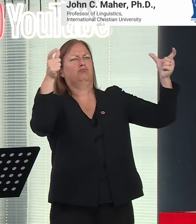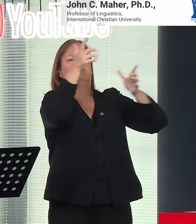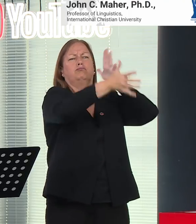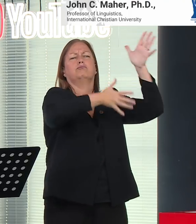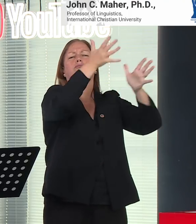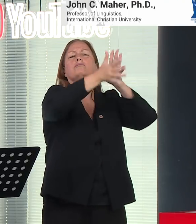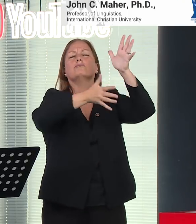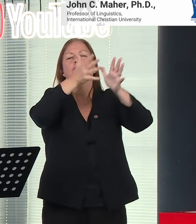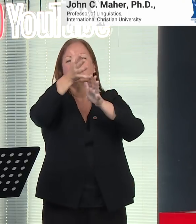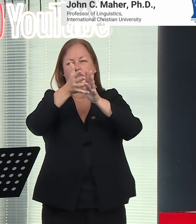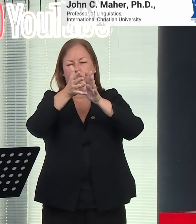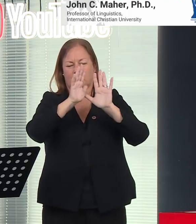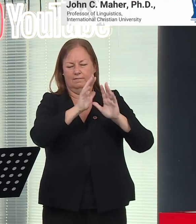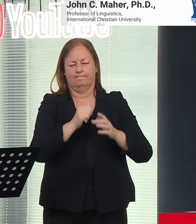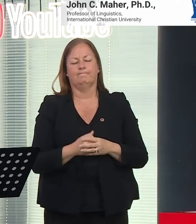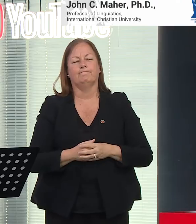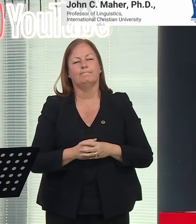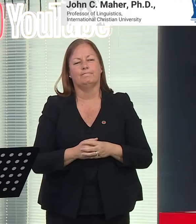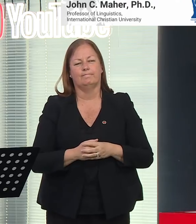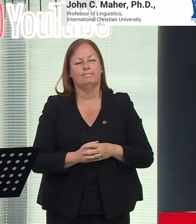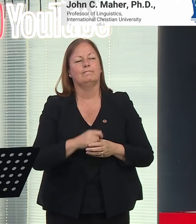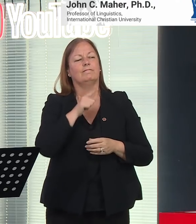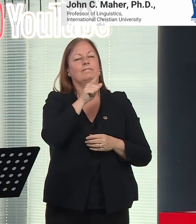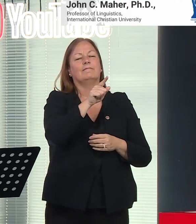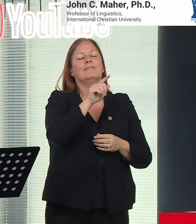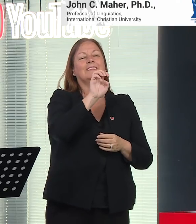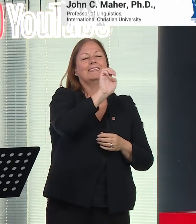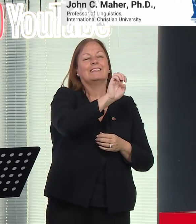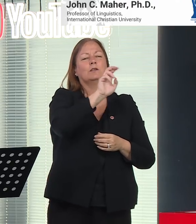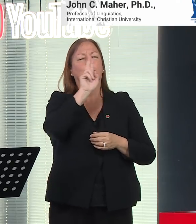interested in promoting the status of sign languages and other languages,